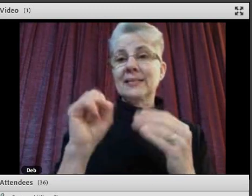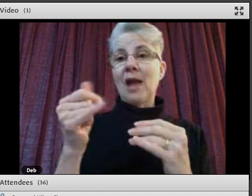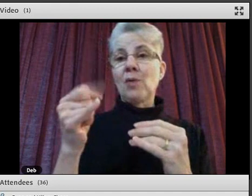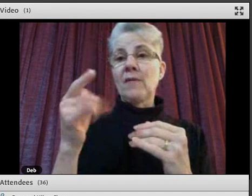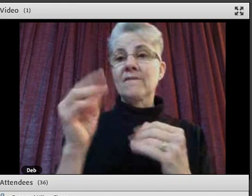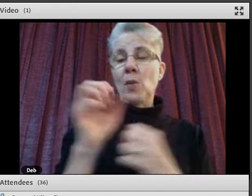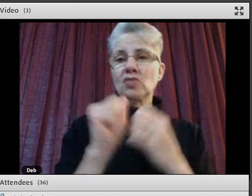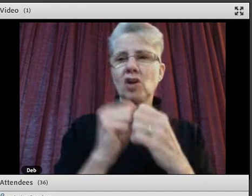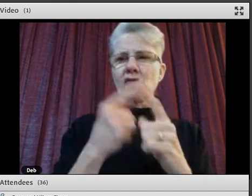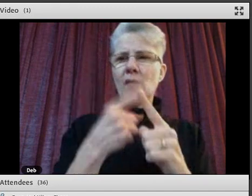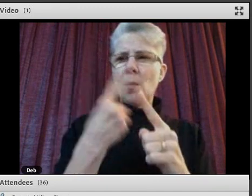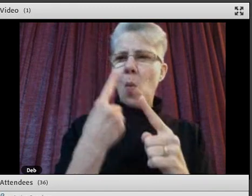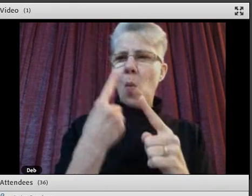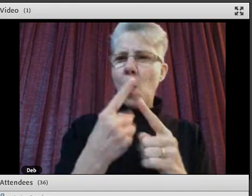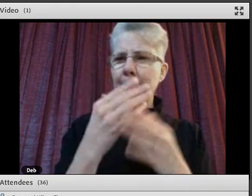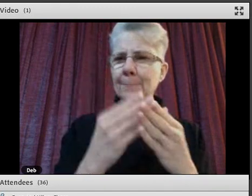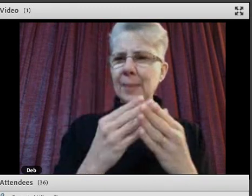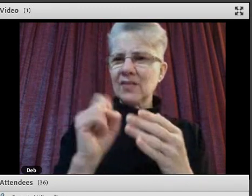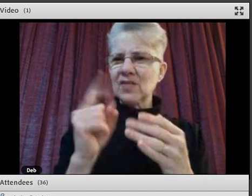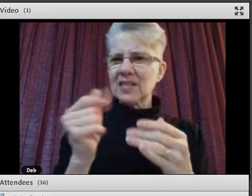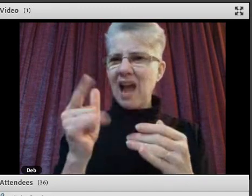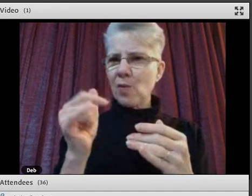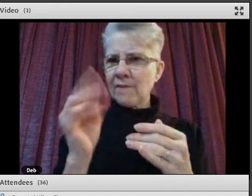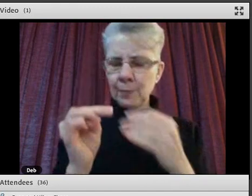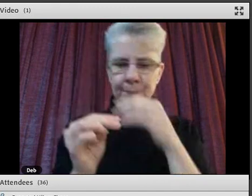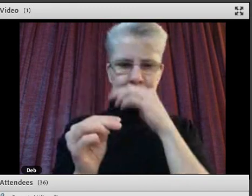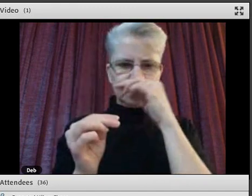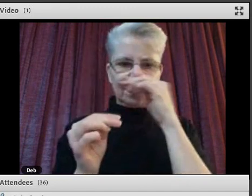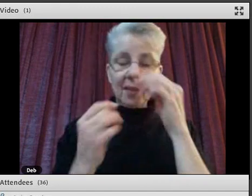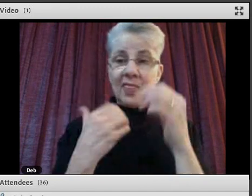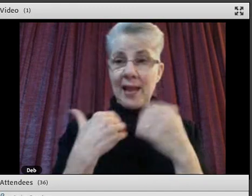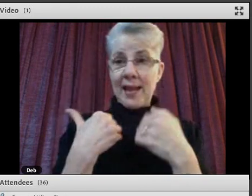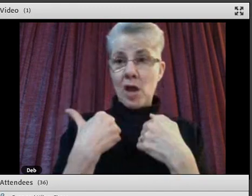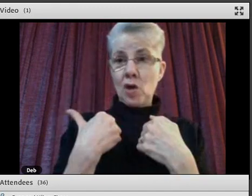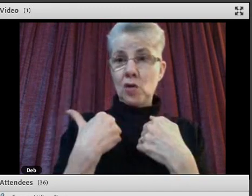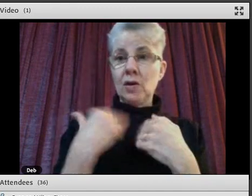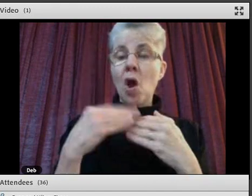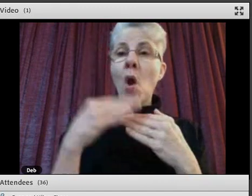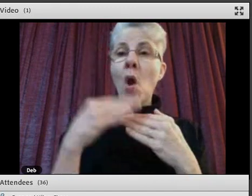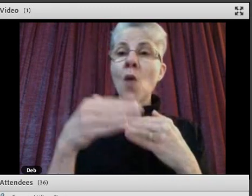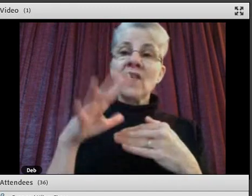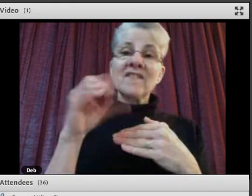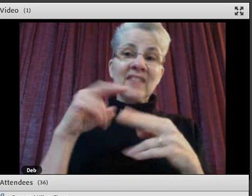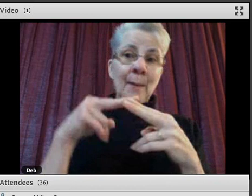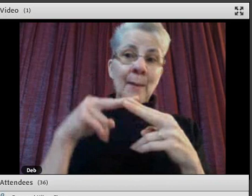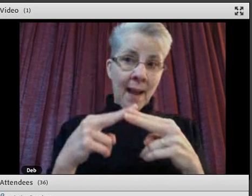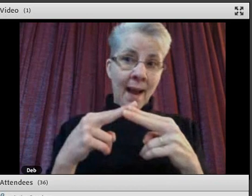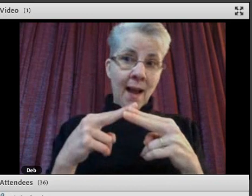build a Styrofoam structure out of a single piece of Styrofoam that held over 50 pounds.